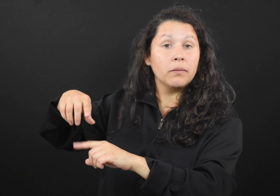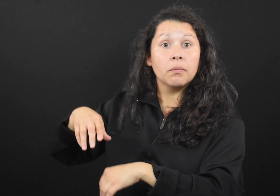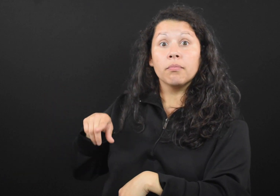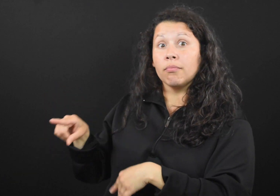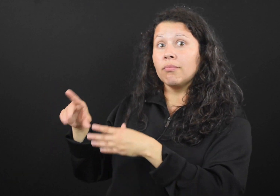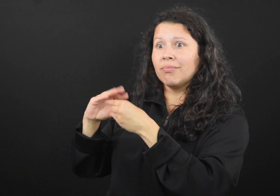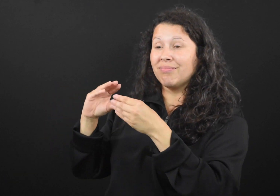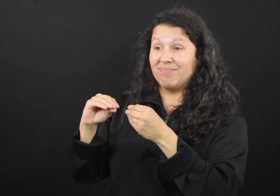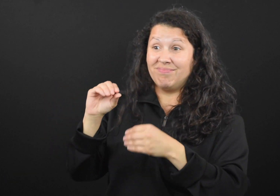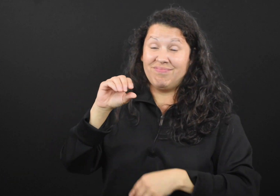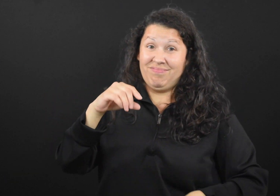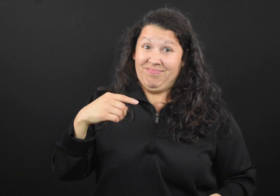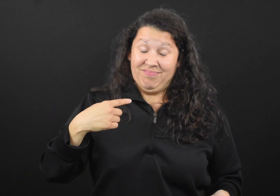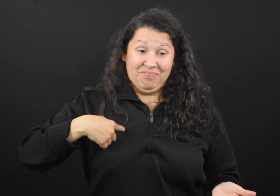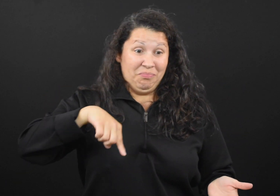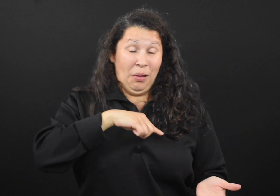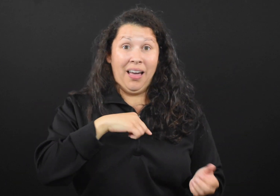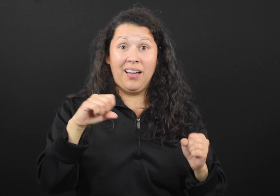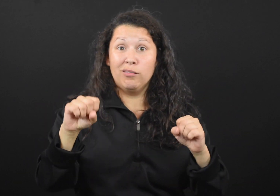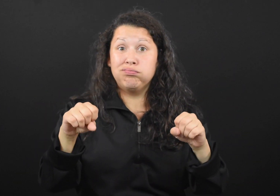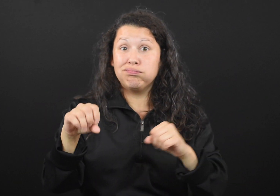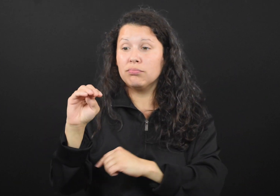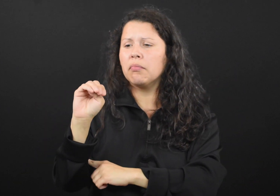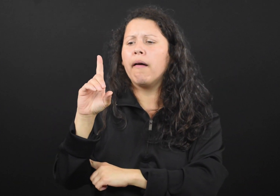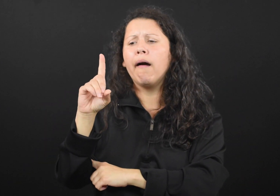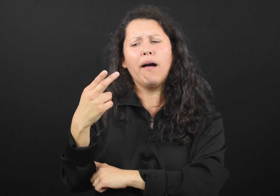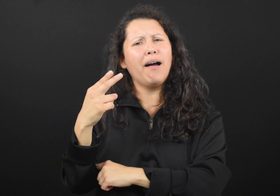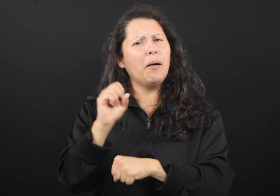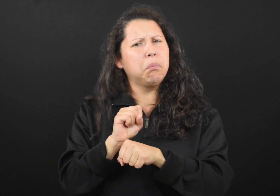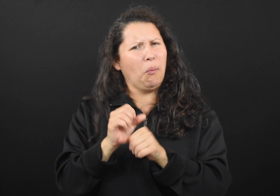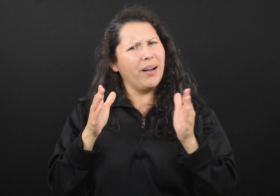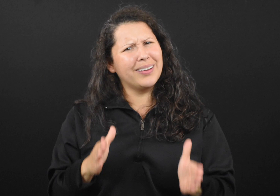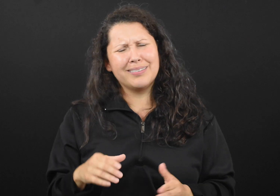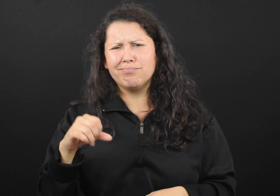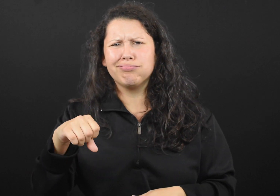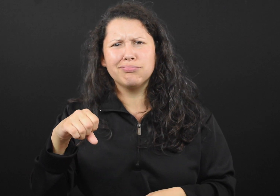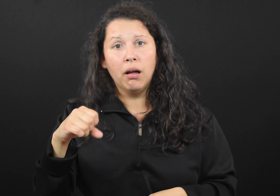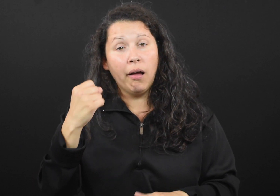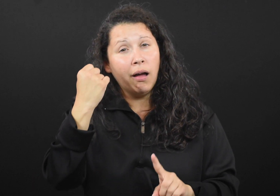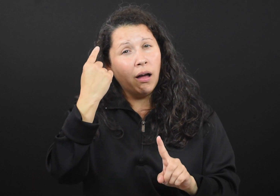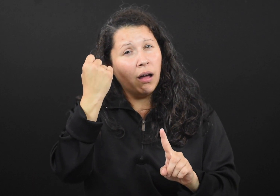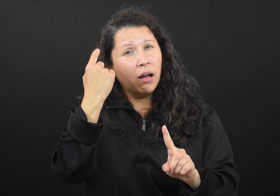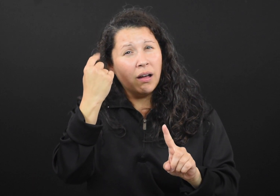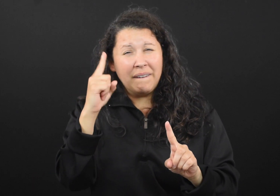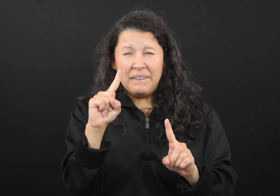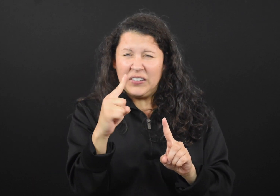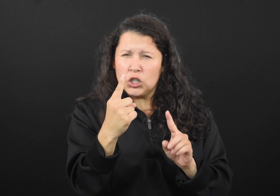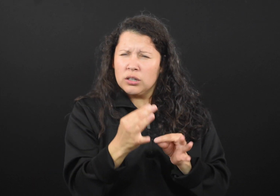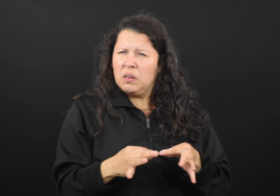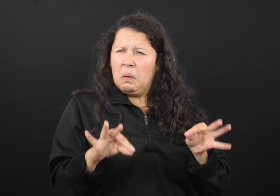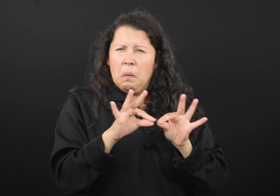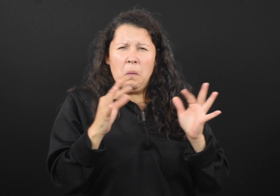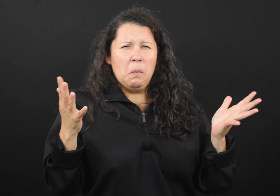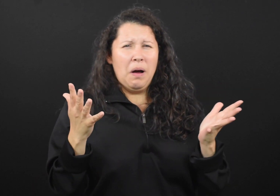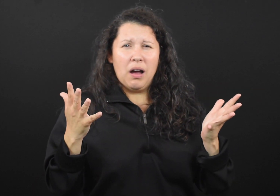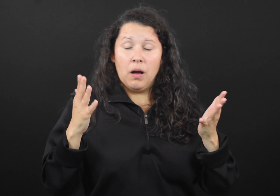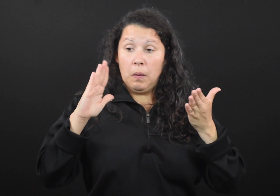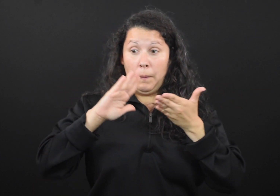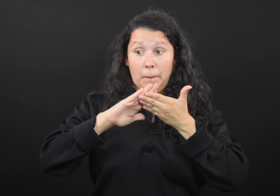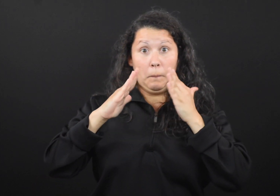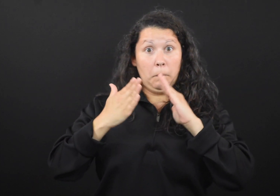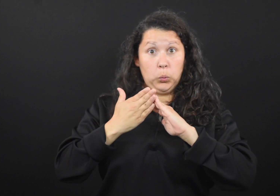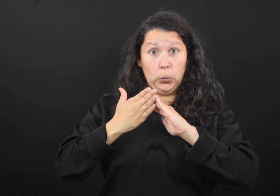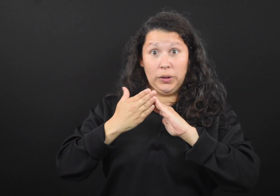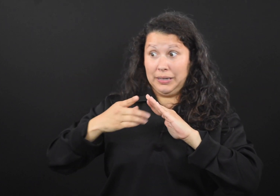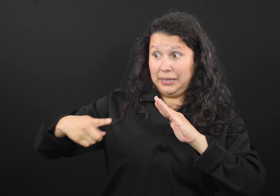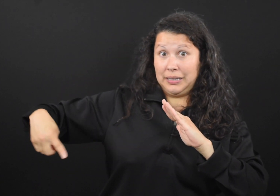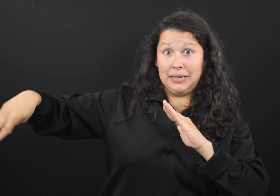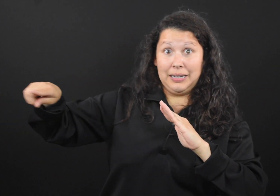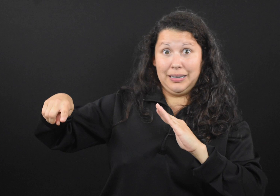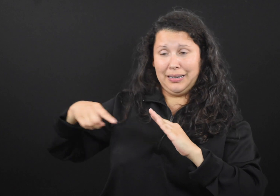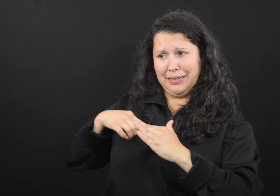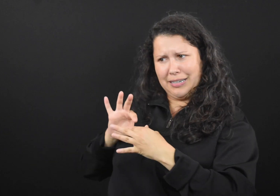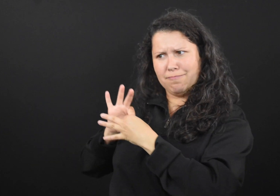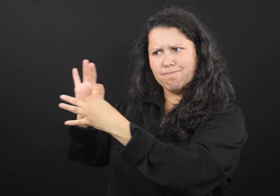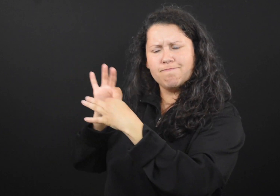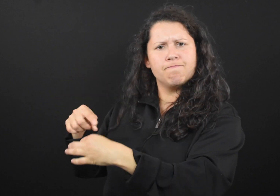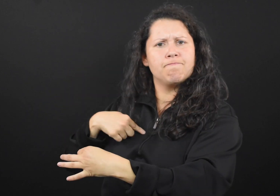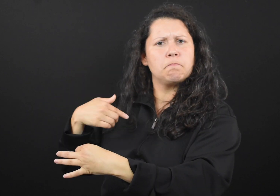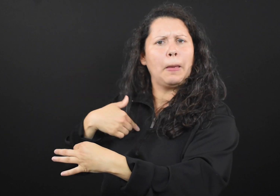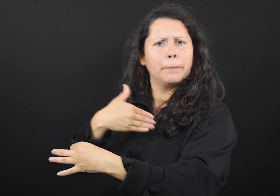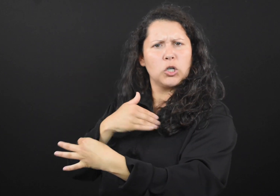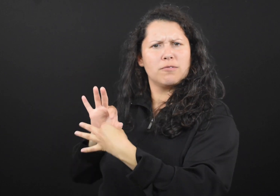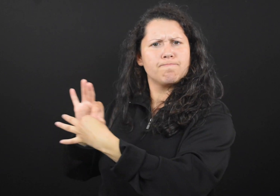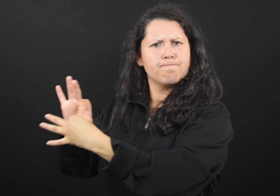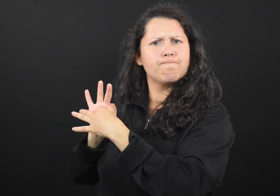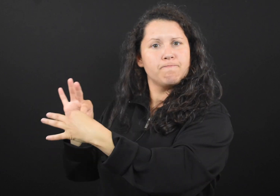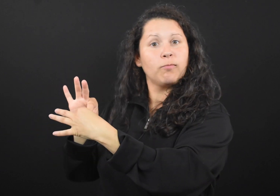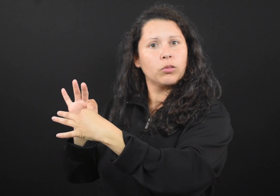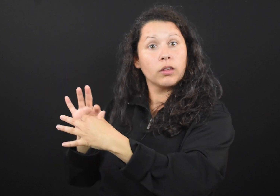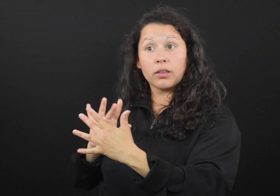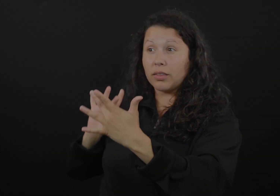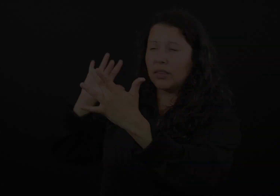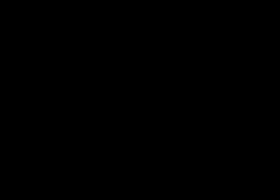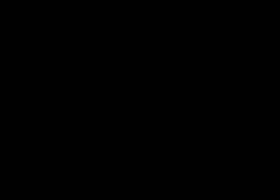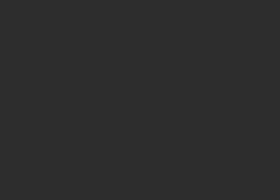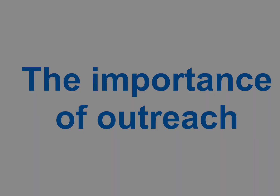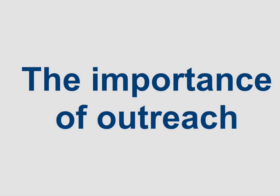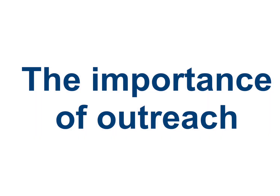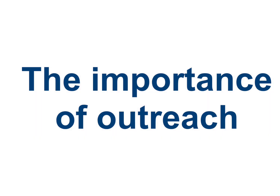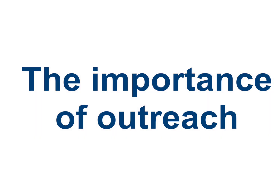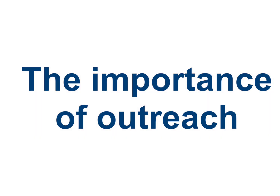we represent,” says Betty Hiller, one of the African American Community Liaisons.